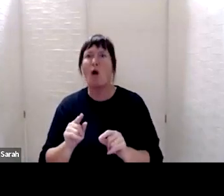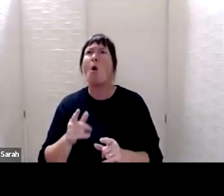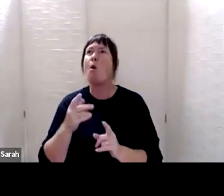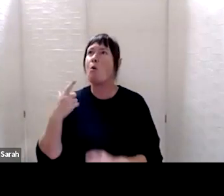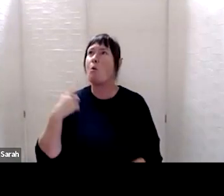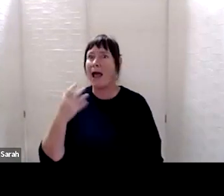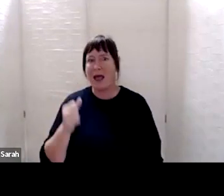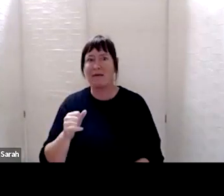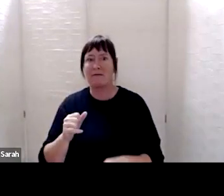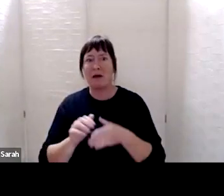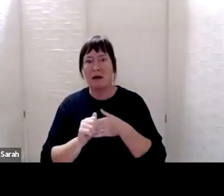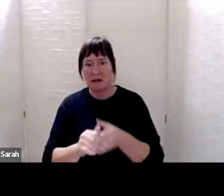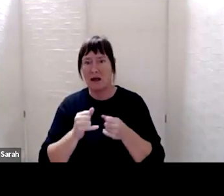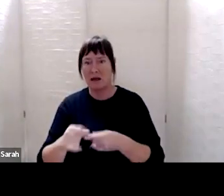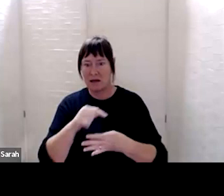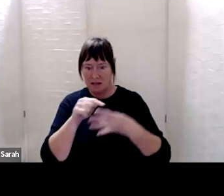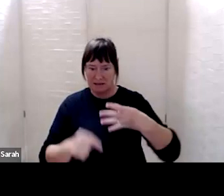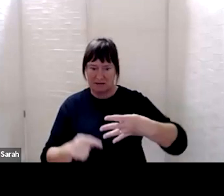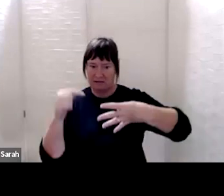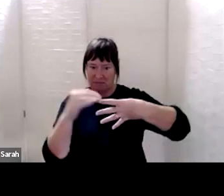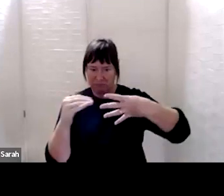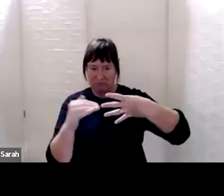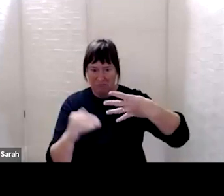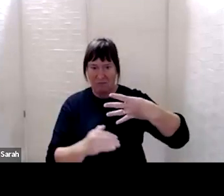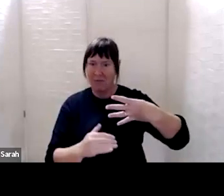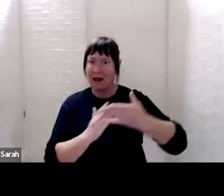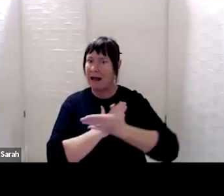I get that, as written, they make perfect sense to me.